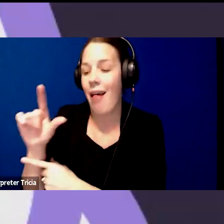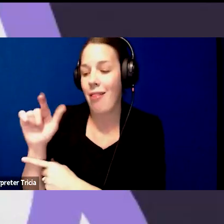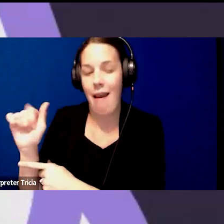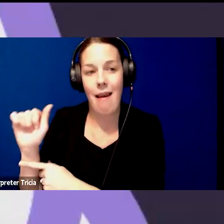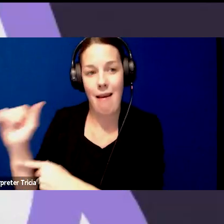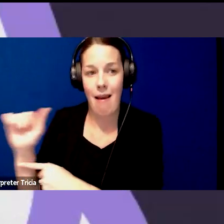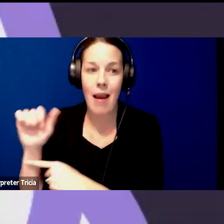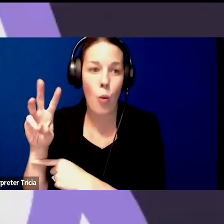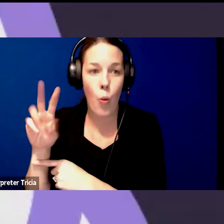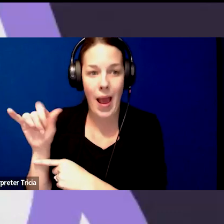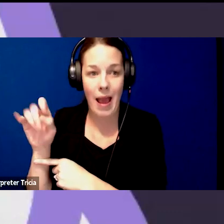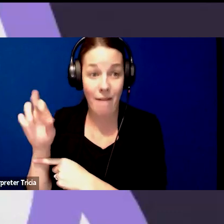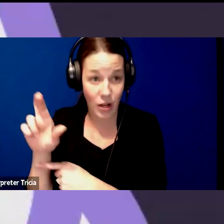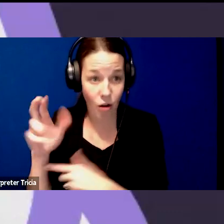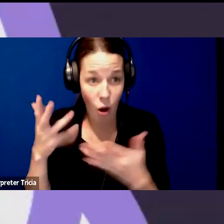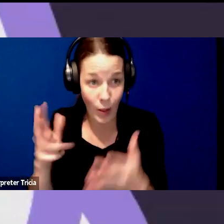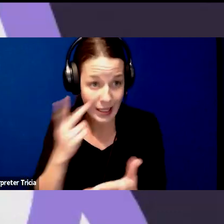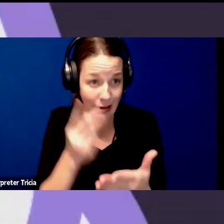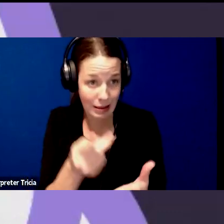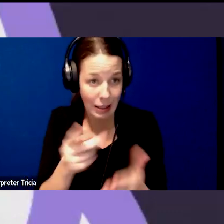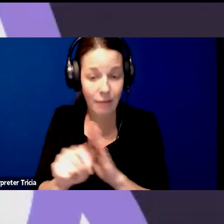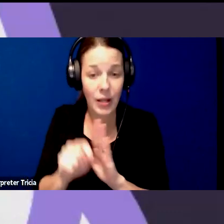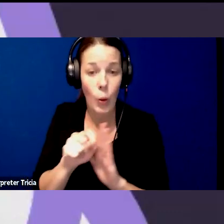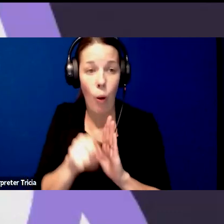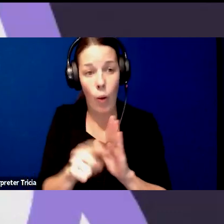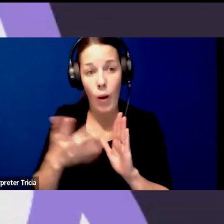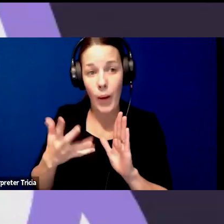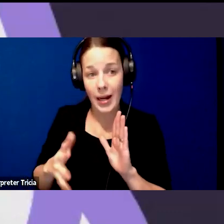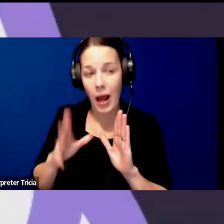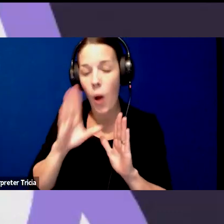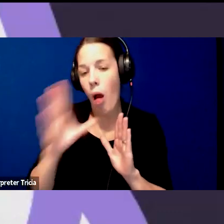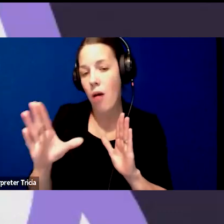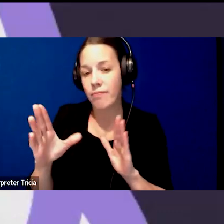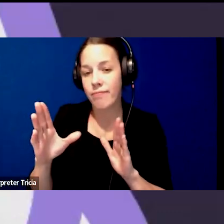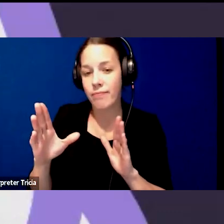And as you've already seen in the video, I'm just going to give you a very quick